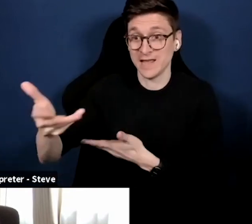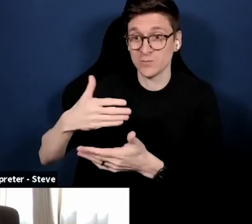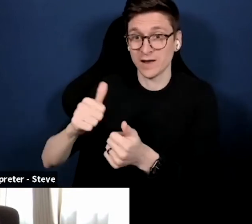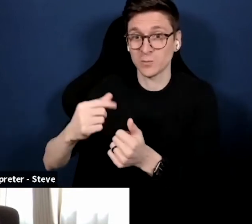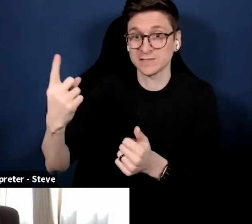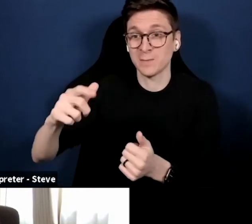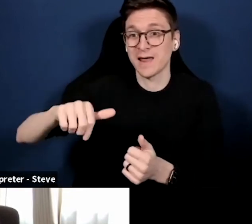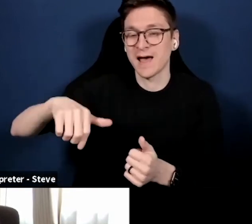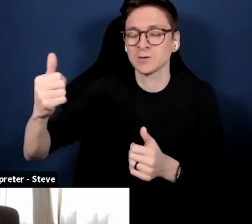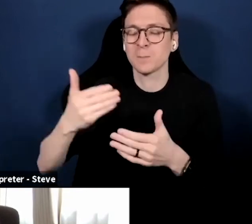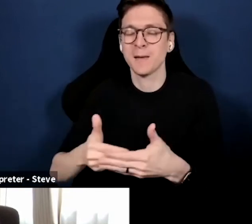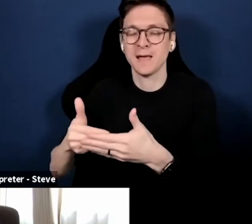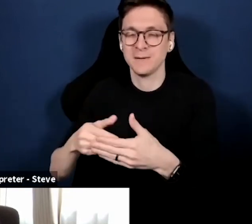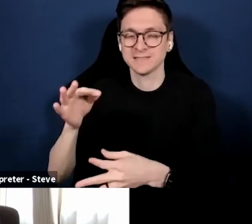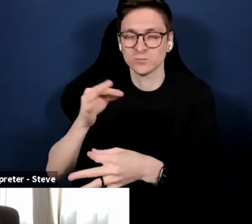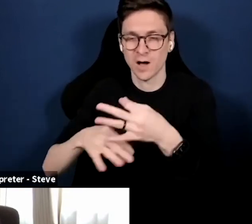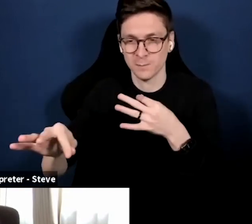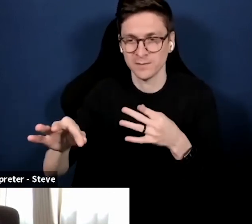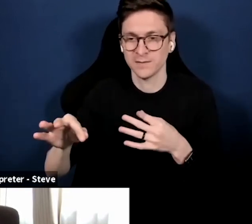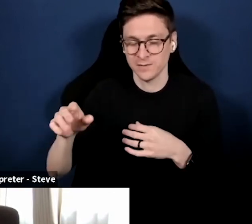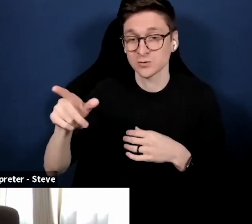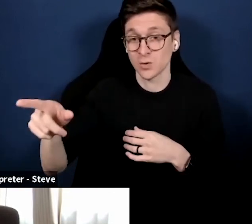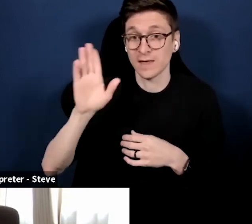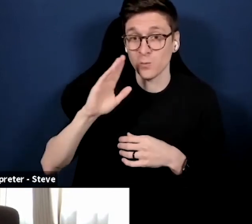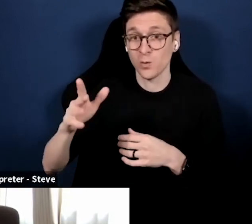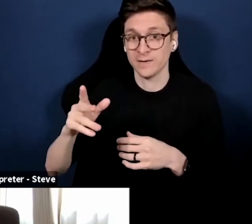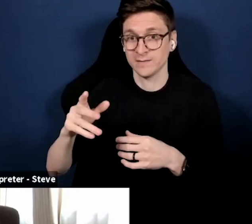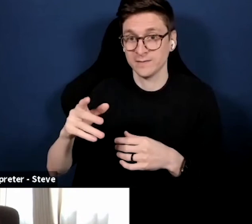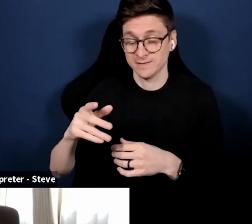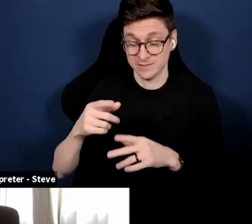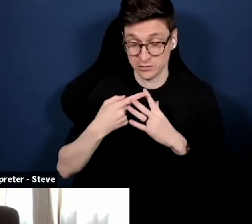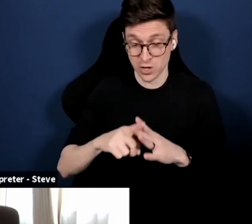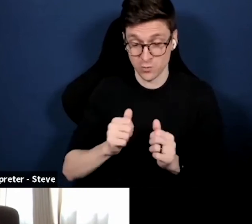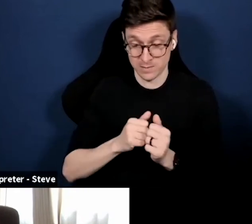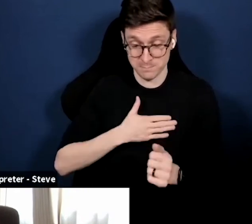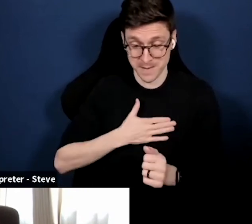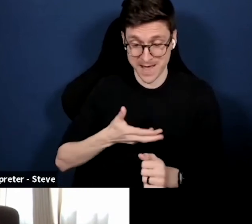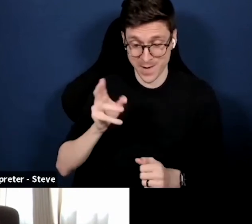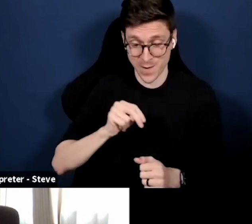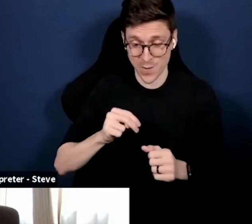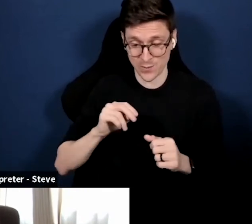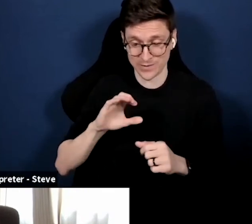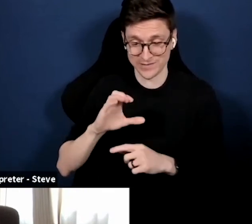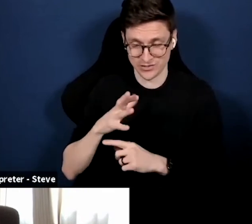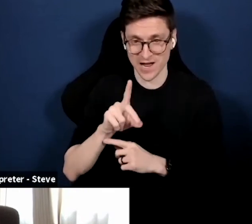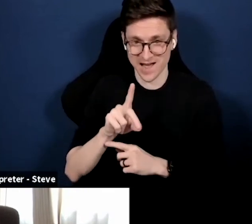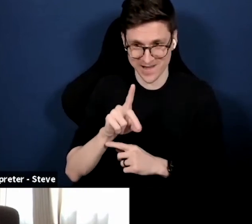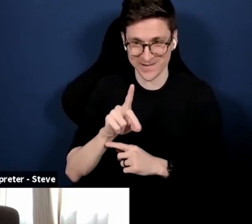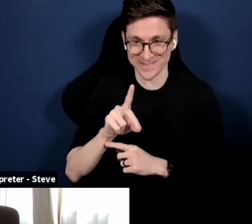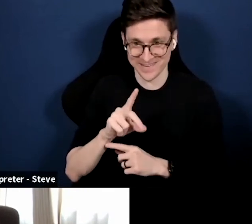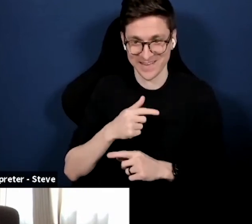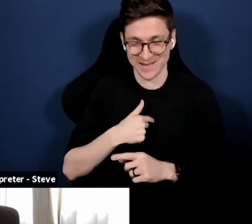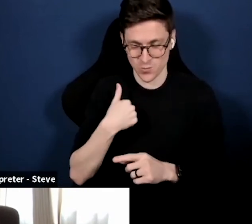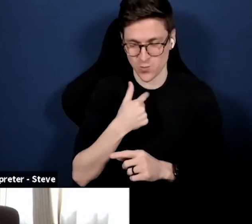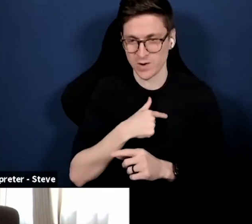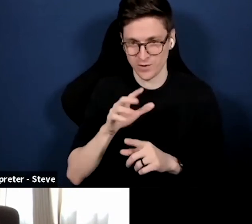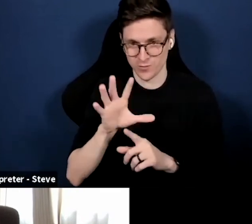so so they would take um their own uh child and we recorded them interacting with their own child and